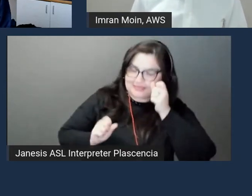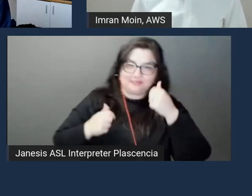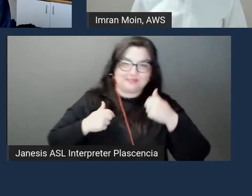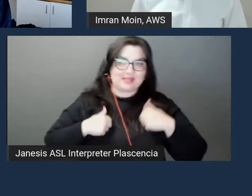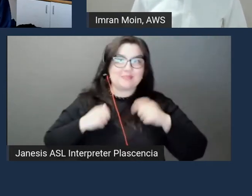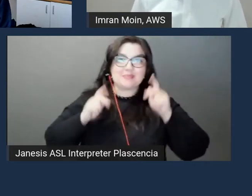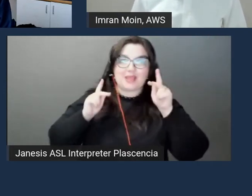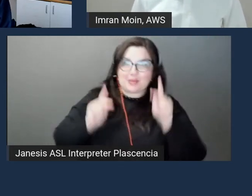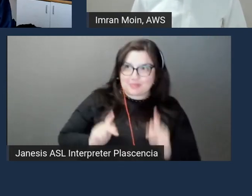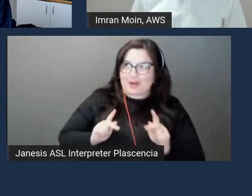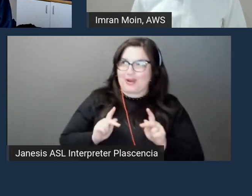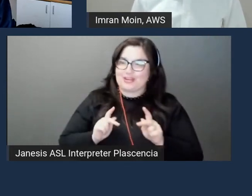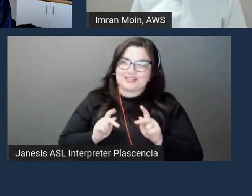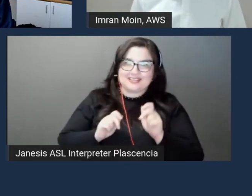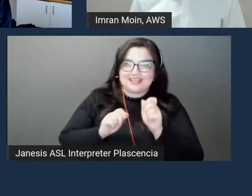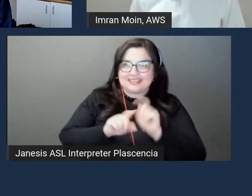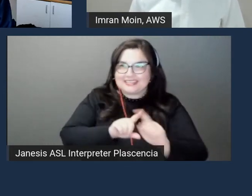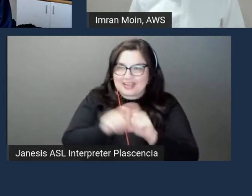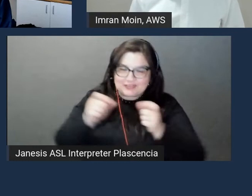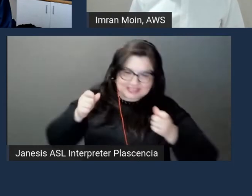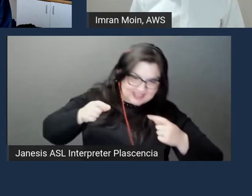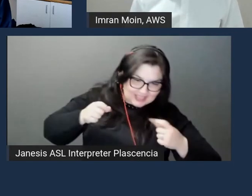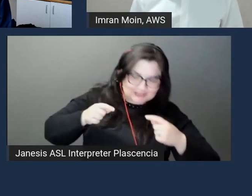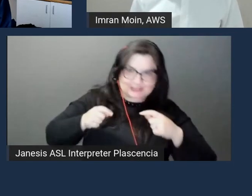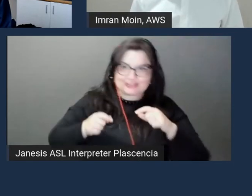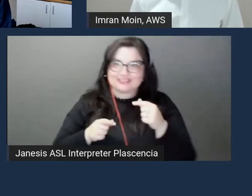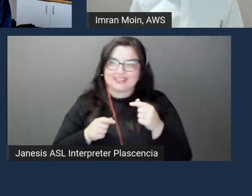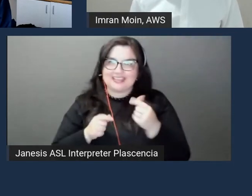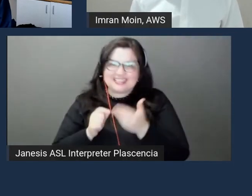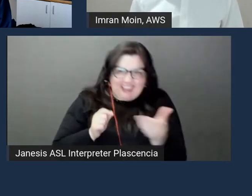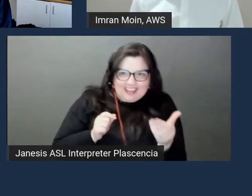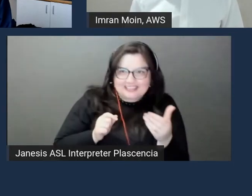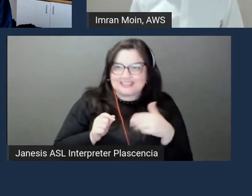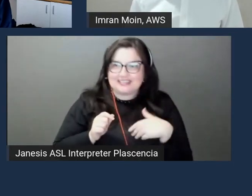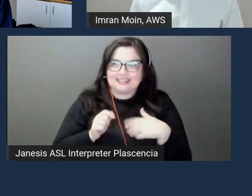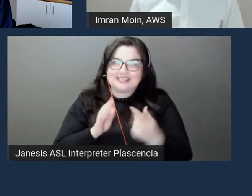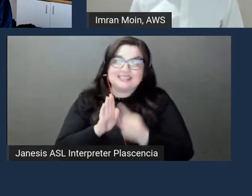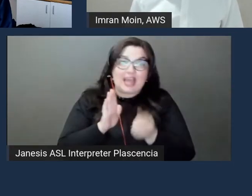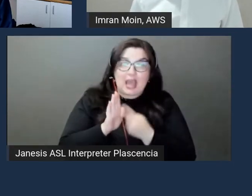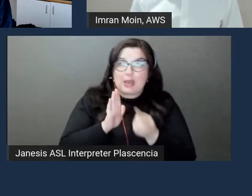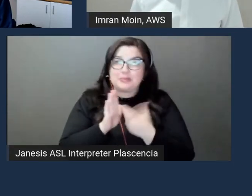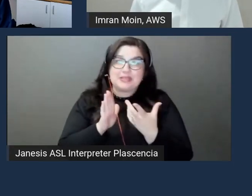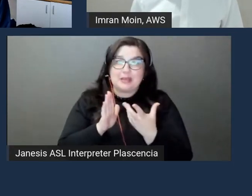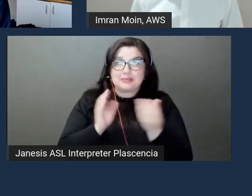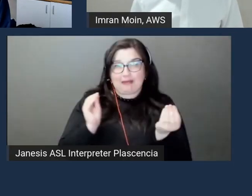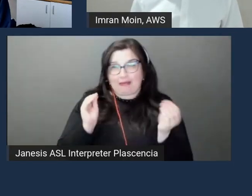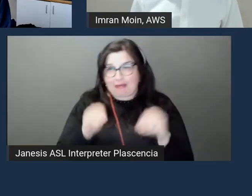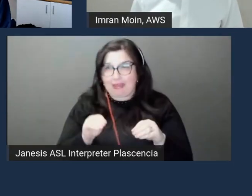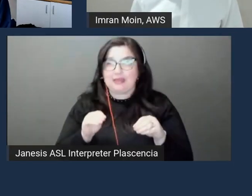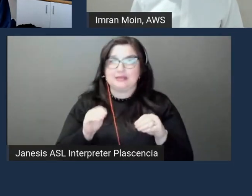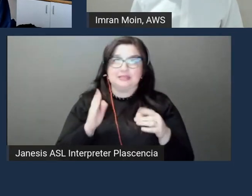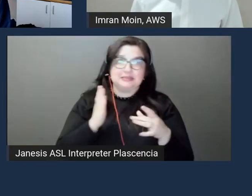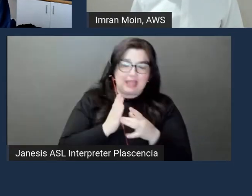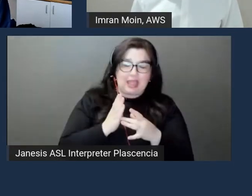the little gadgets and sensors and all those things, but sometimes implementing different types of sensors to detect things is very complicated.